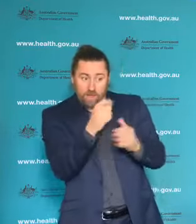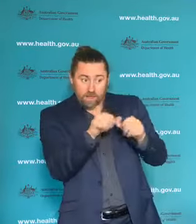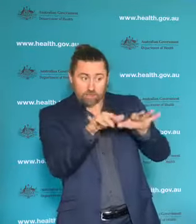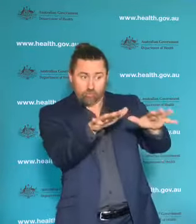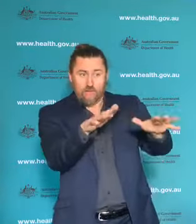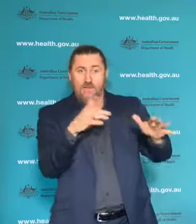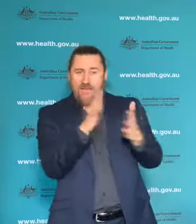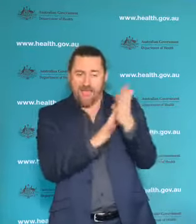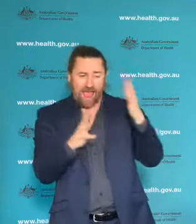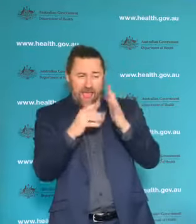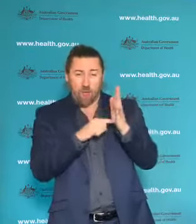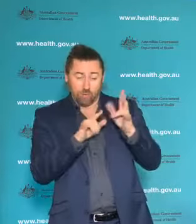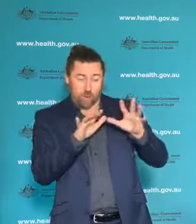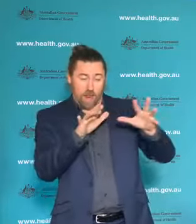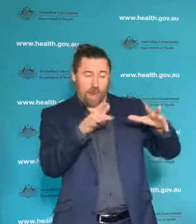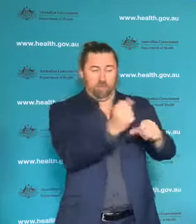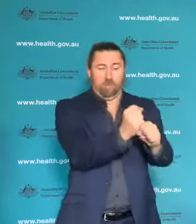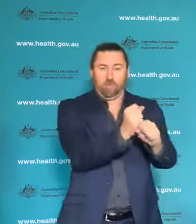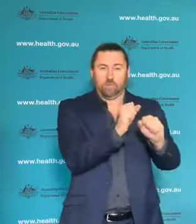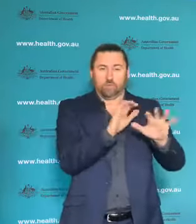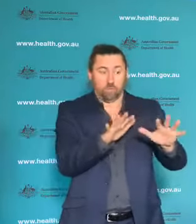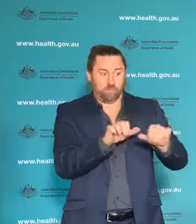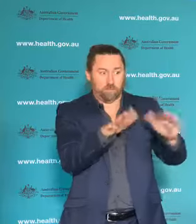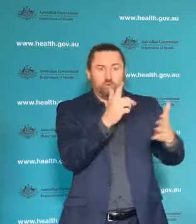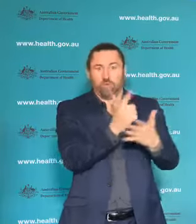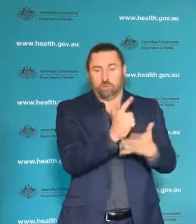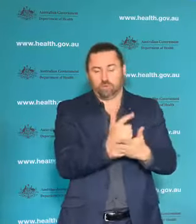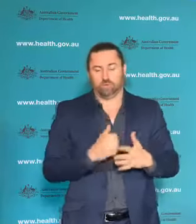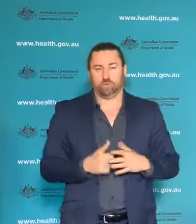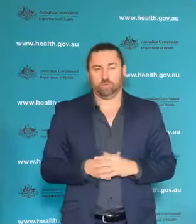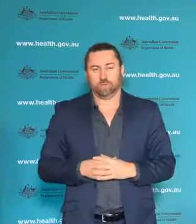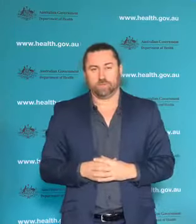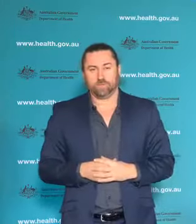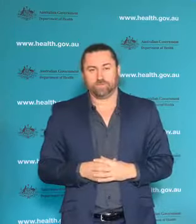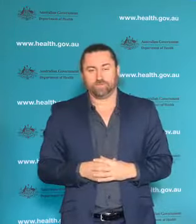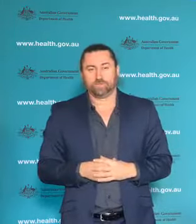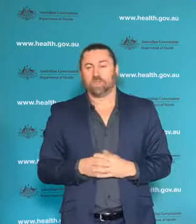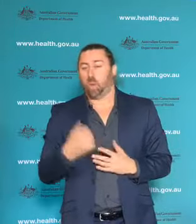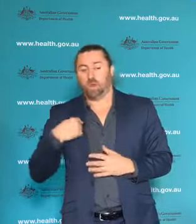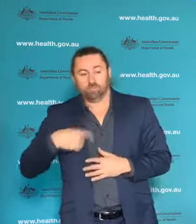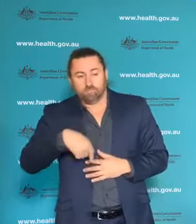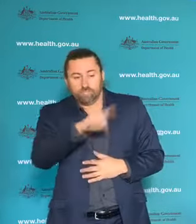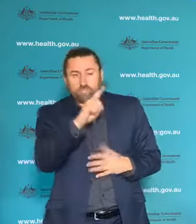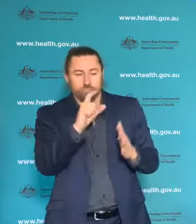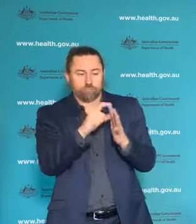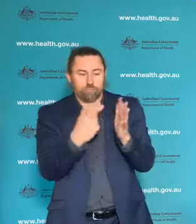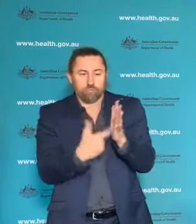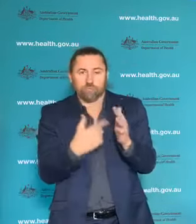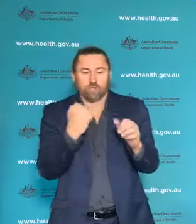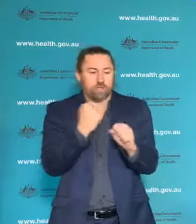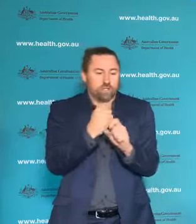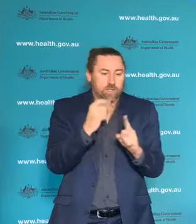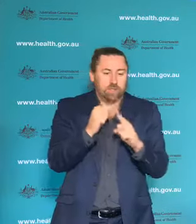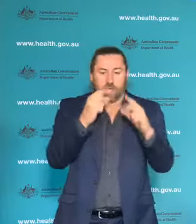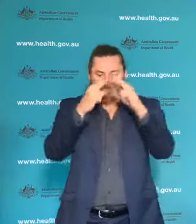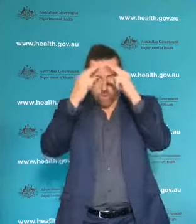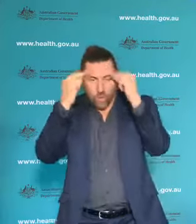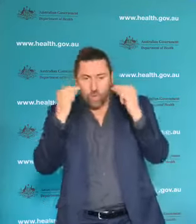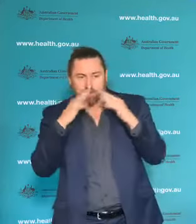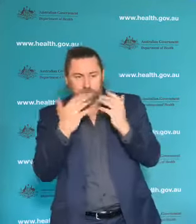And as we've seen very rapidly, we've seen the deployment of clinicians. We've had the involvement of the Australian Defence Force